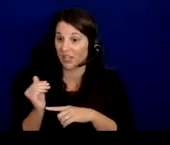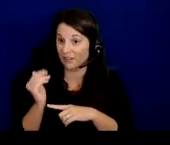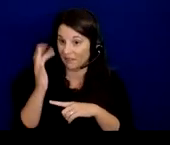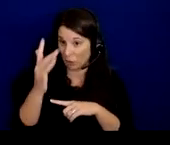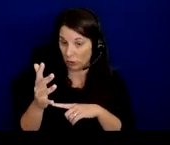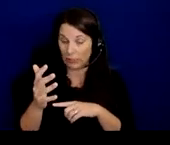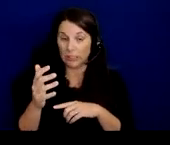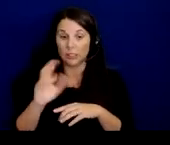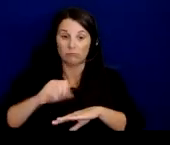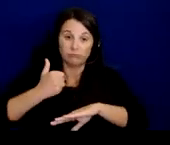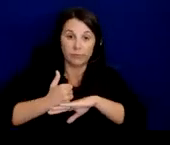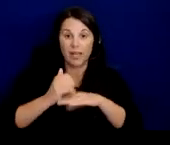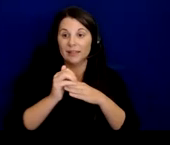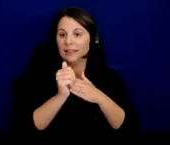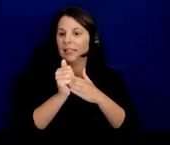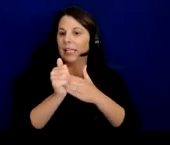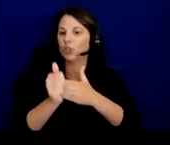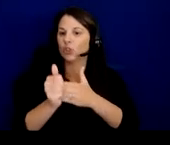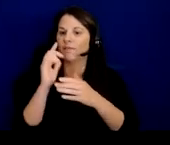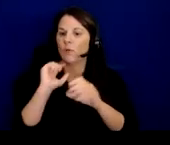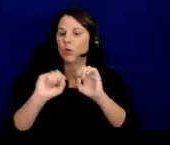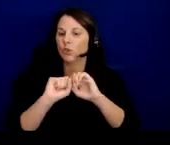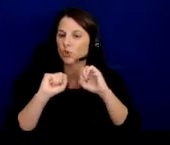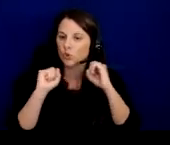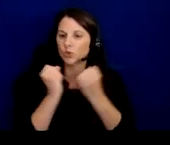and social change course and possibly a certificate program.